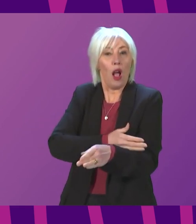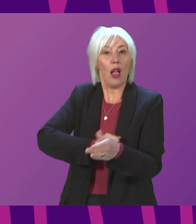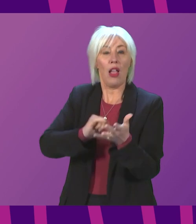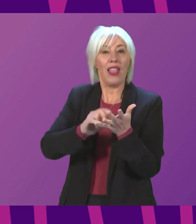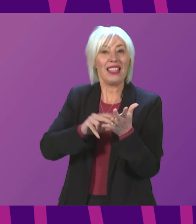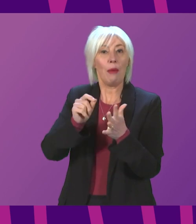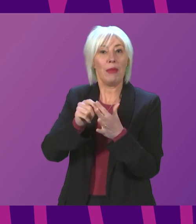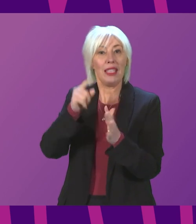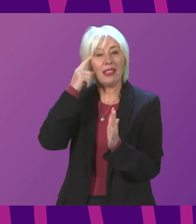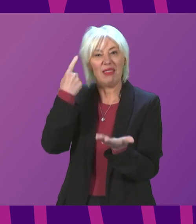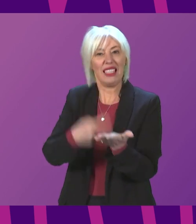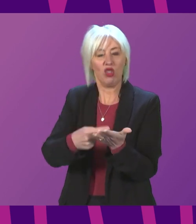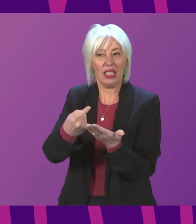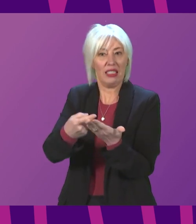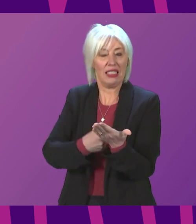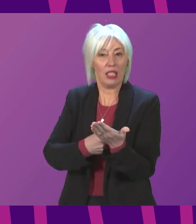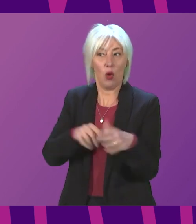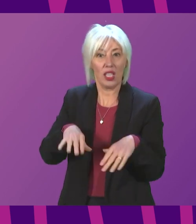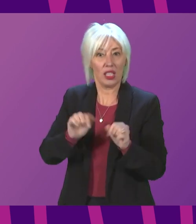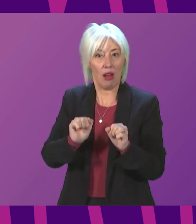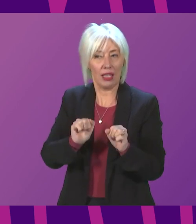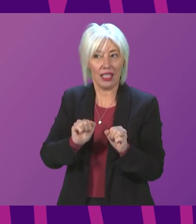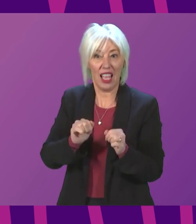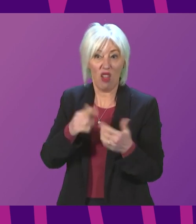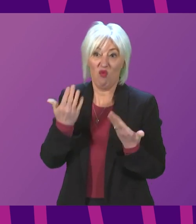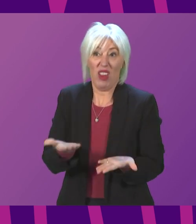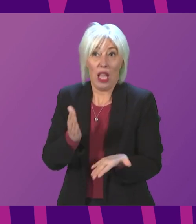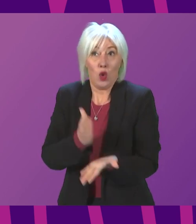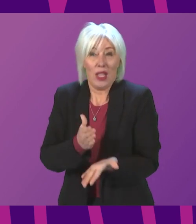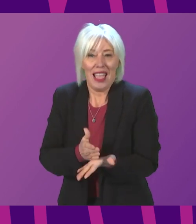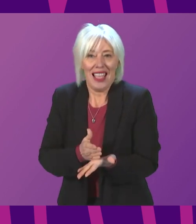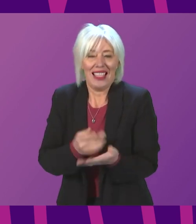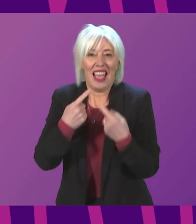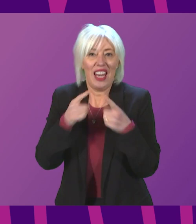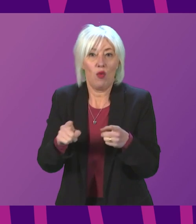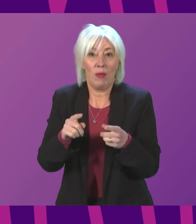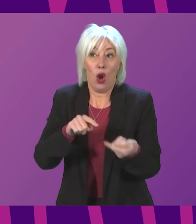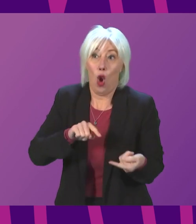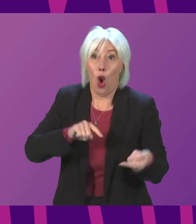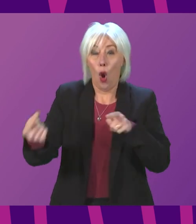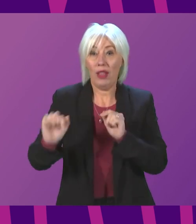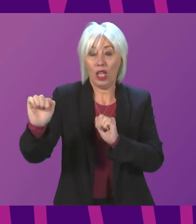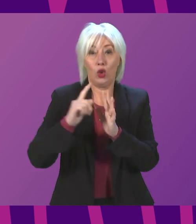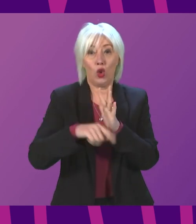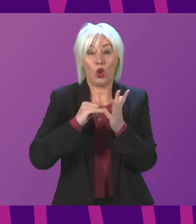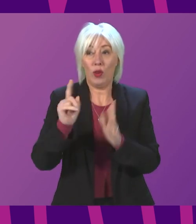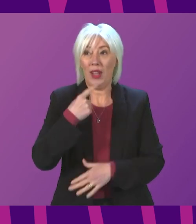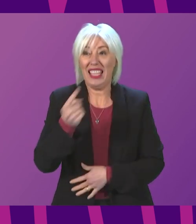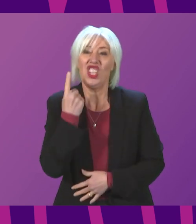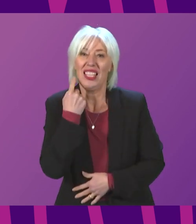data shows the opposite of what he claimed. Tackling the virus is not a competition, but